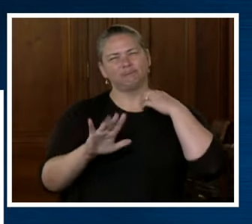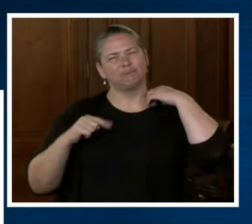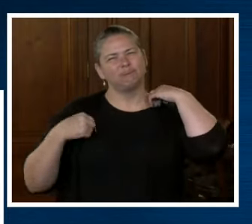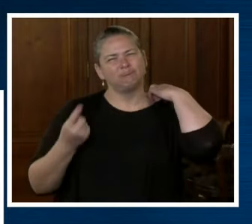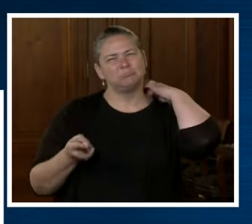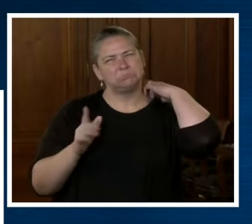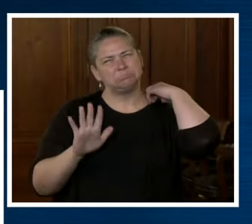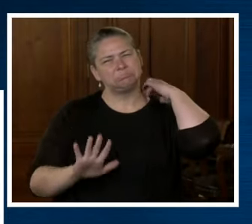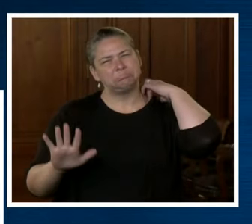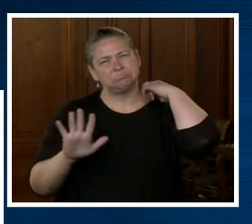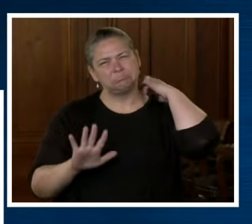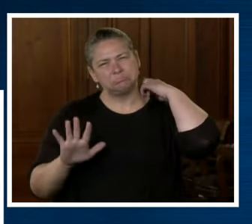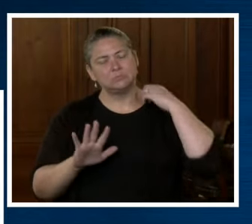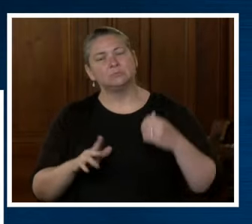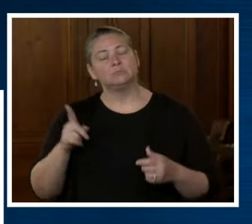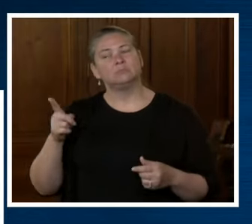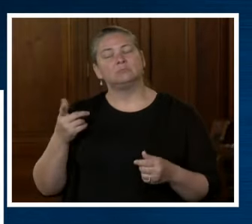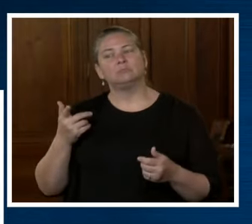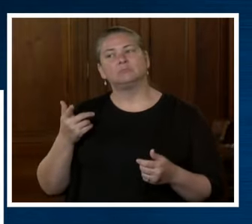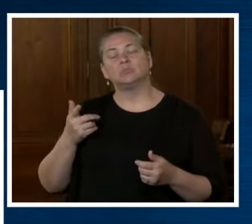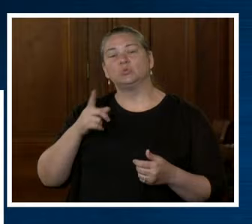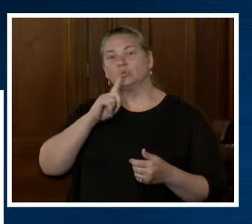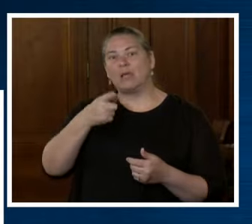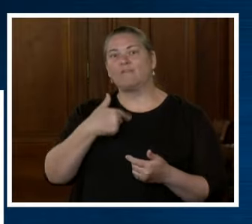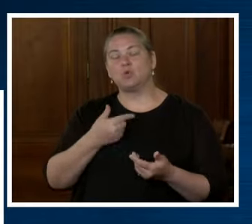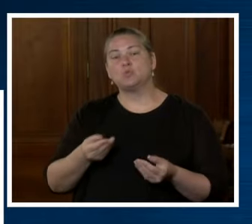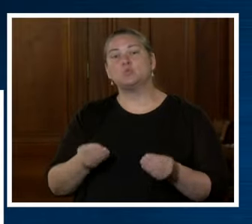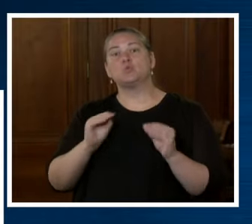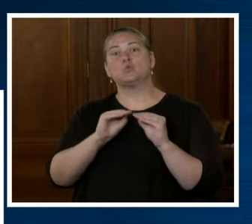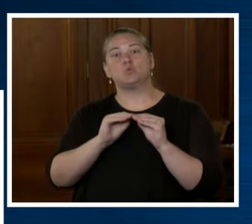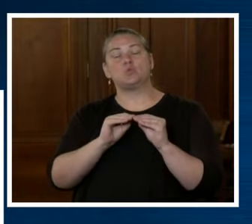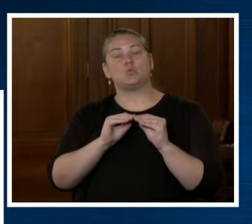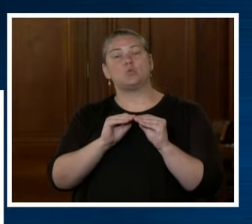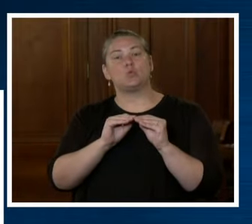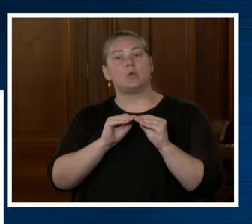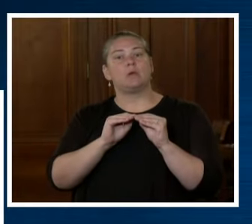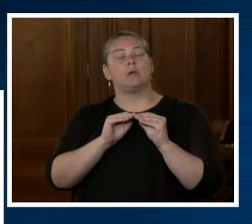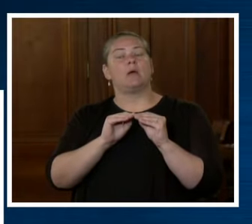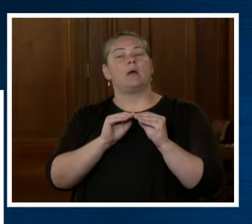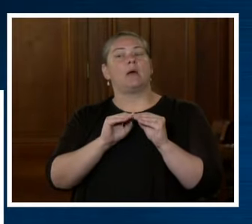HE WAS VENTILATED.